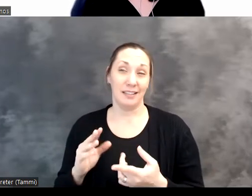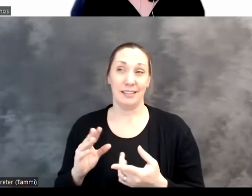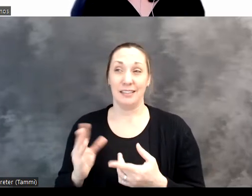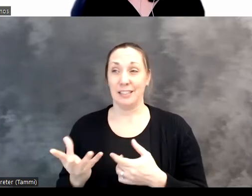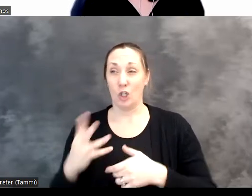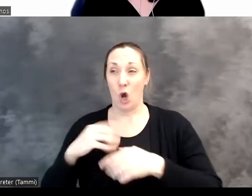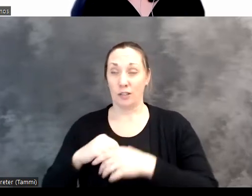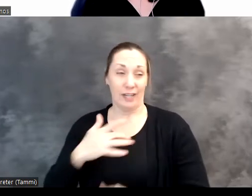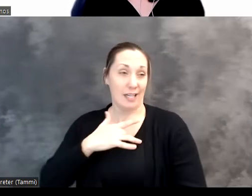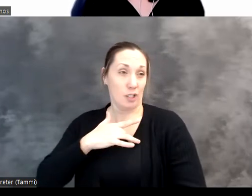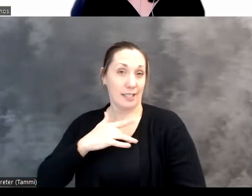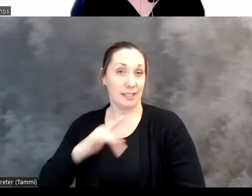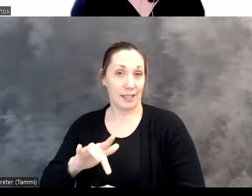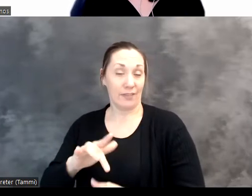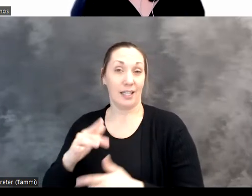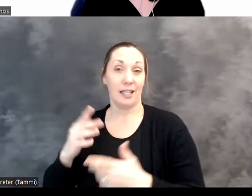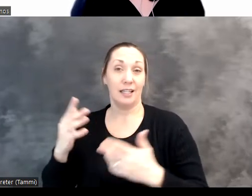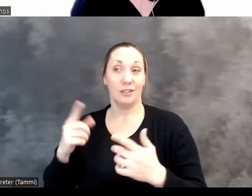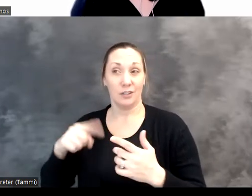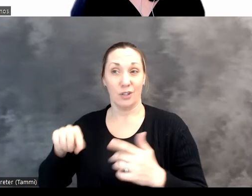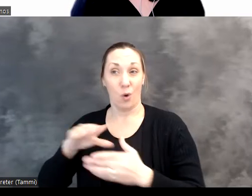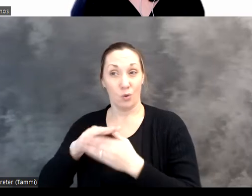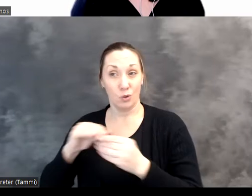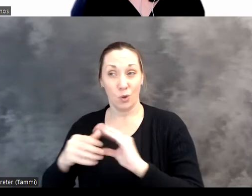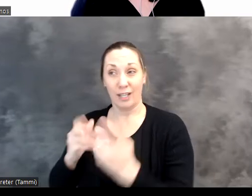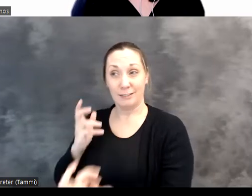and one way that we can do that, it is to foster